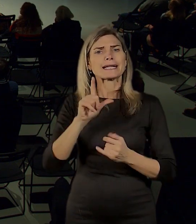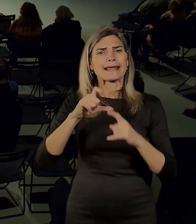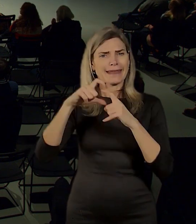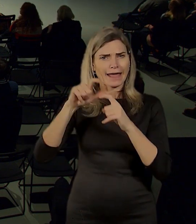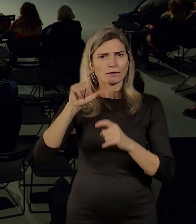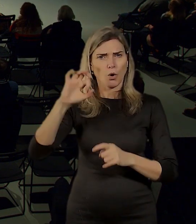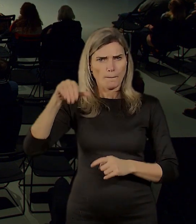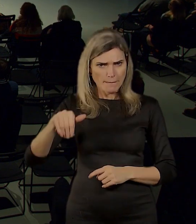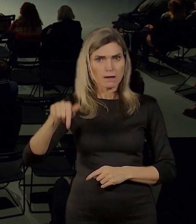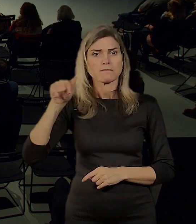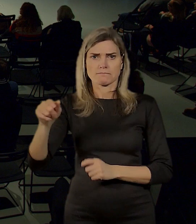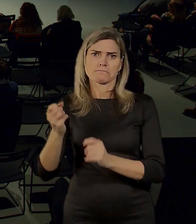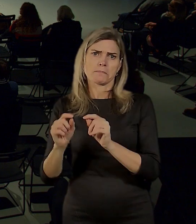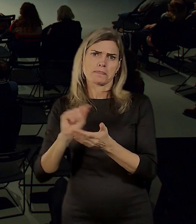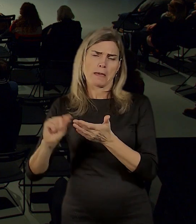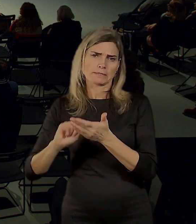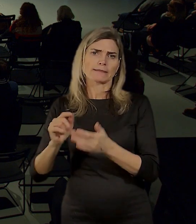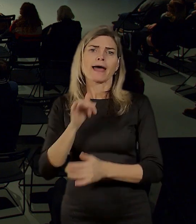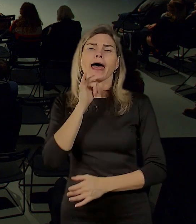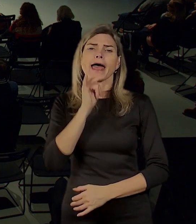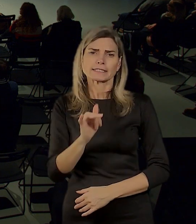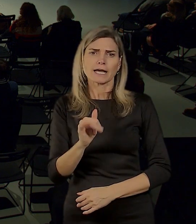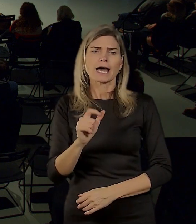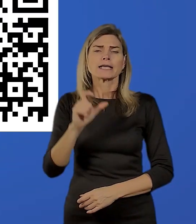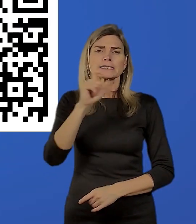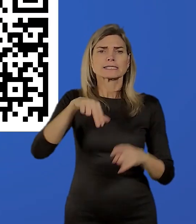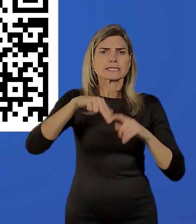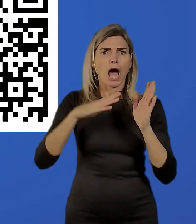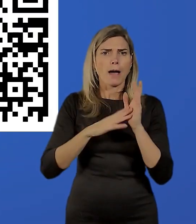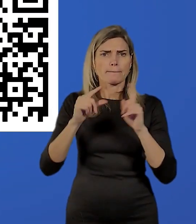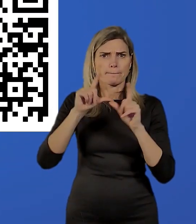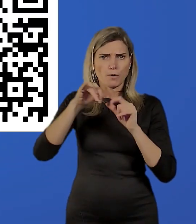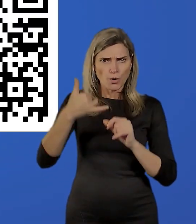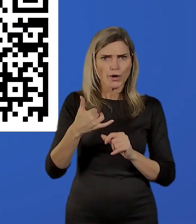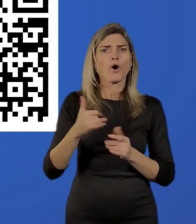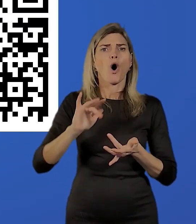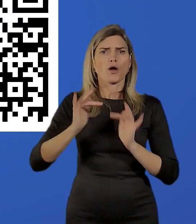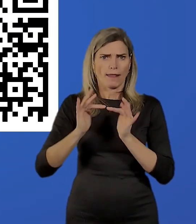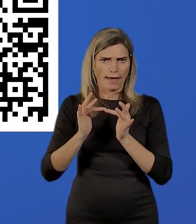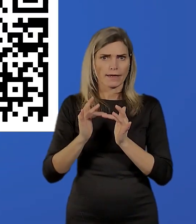just send it here via phone. Thank you. I will ask both architects.